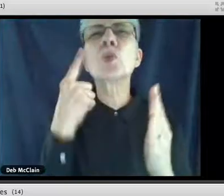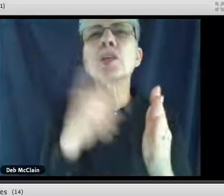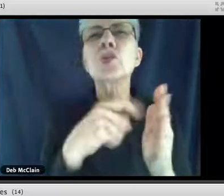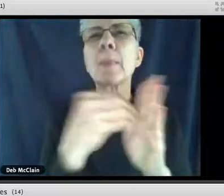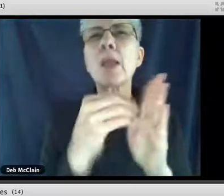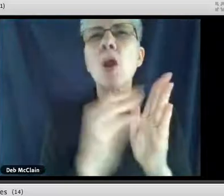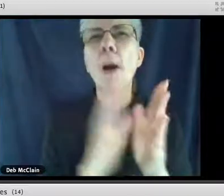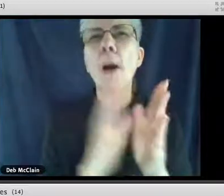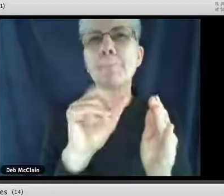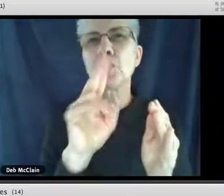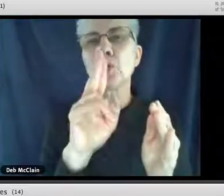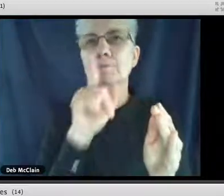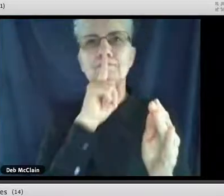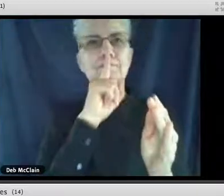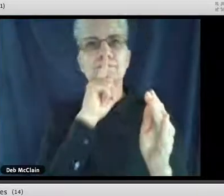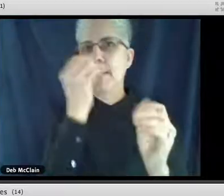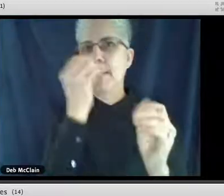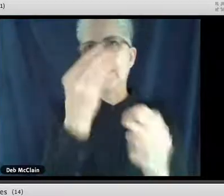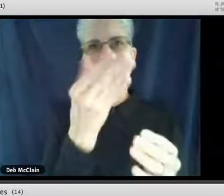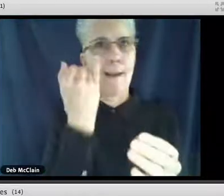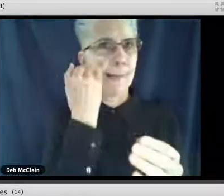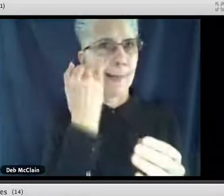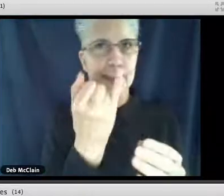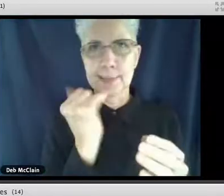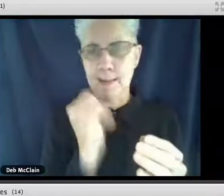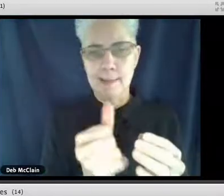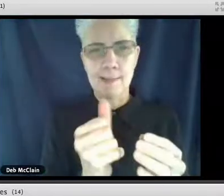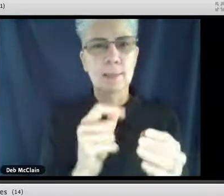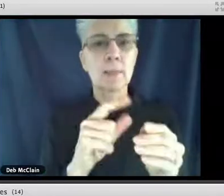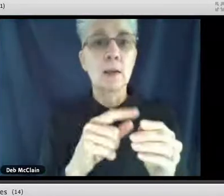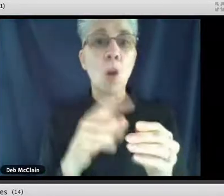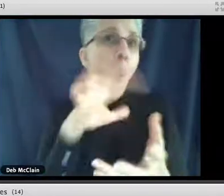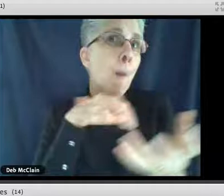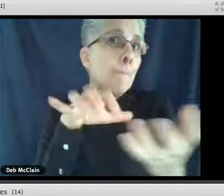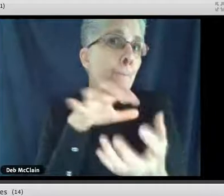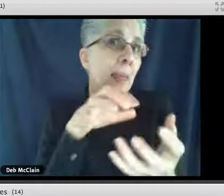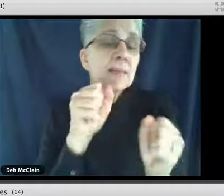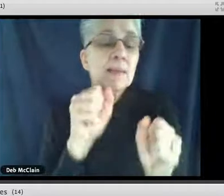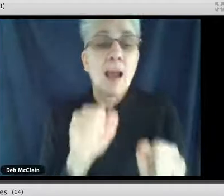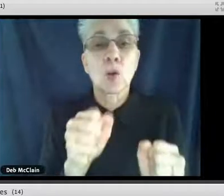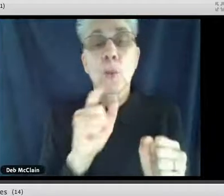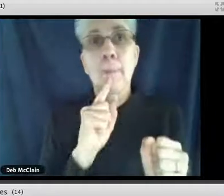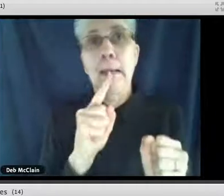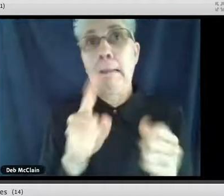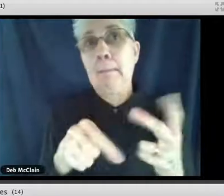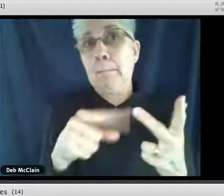I'm not going to give you any ideas ahead of time, and it could be mixed. I could be...